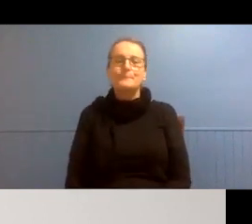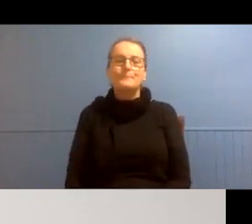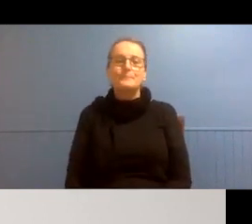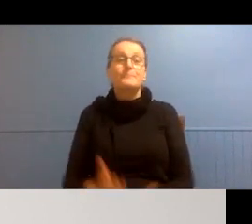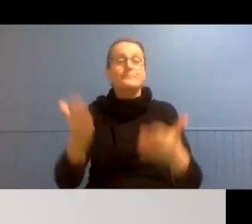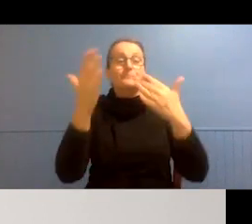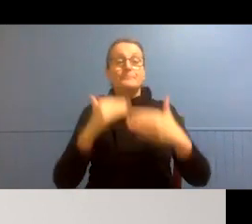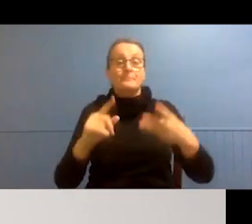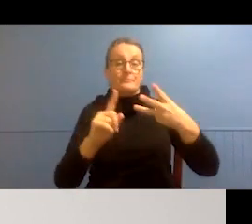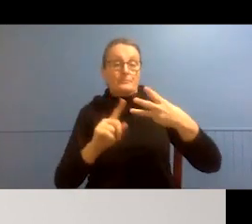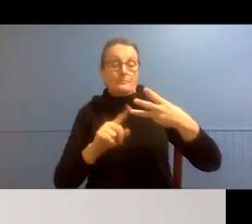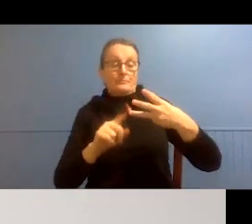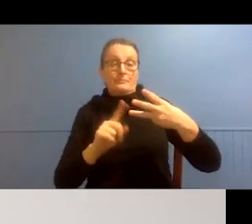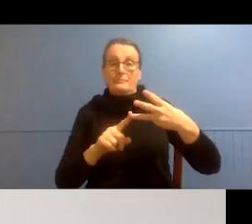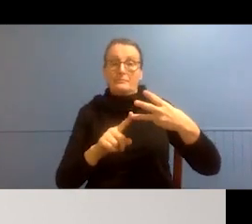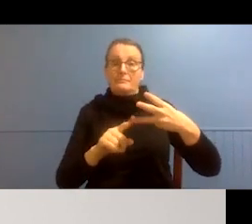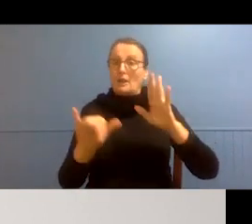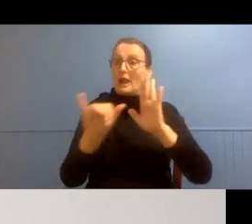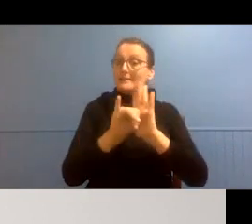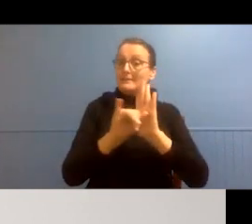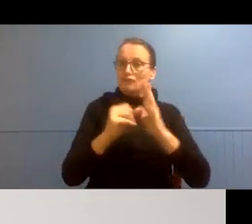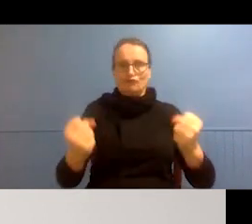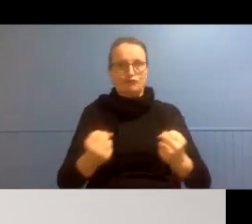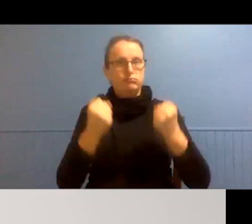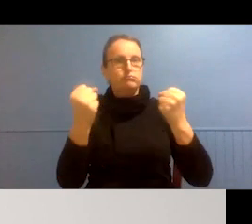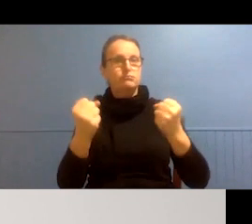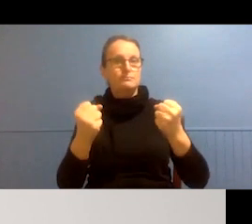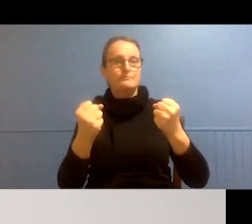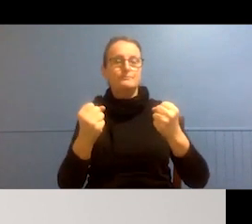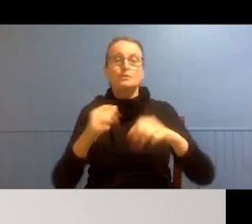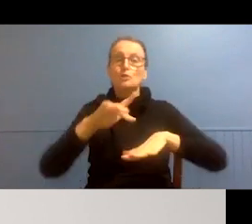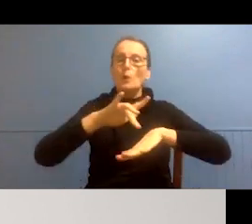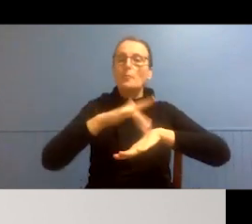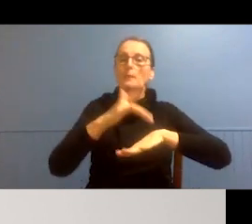identity - the blue space of cultural practice in the